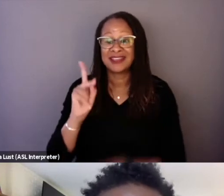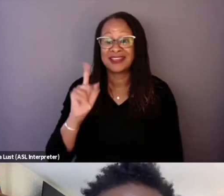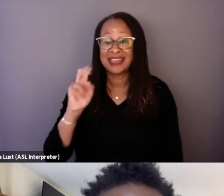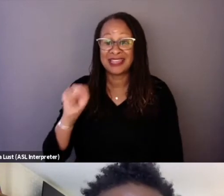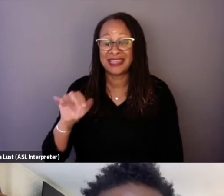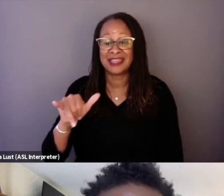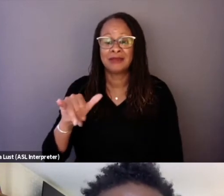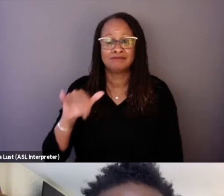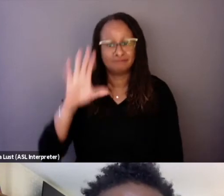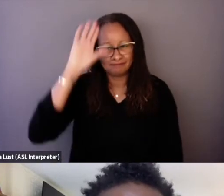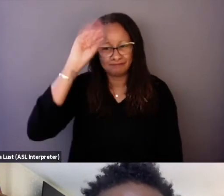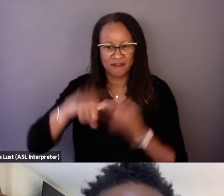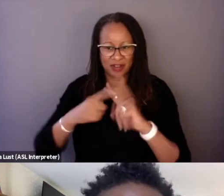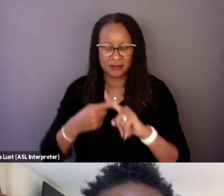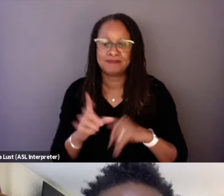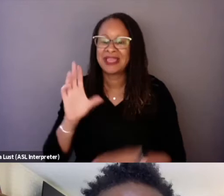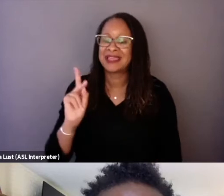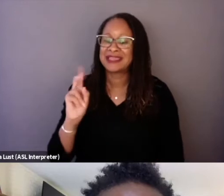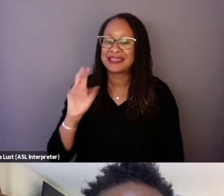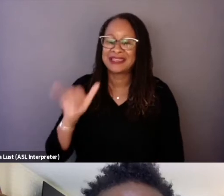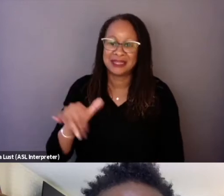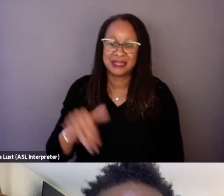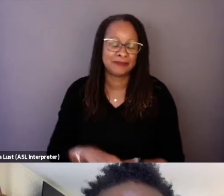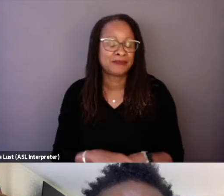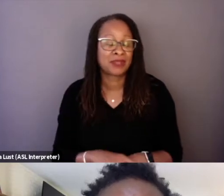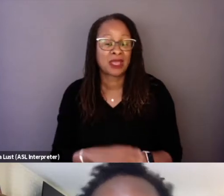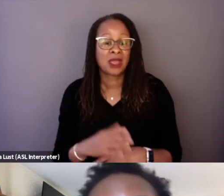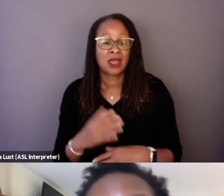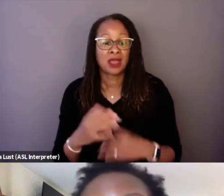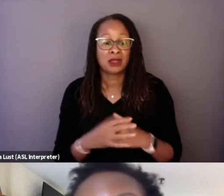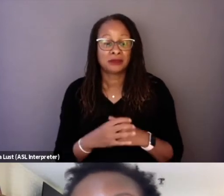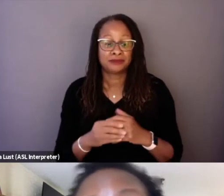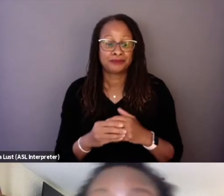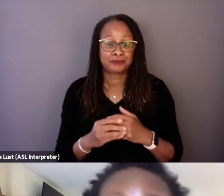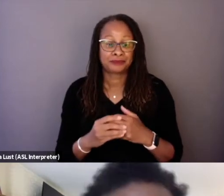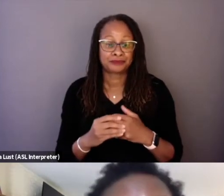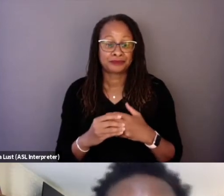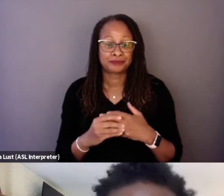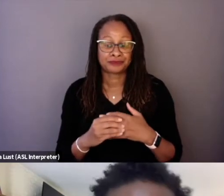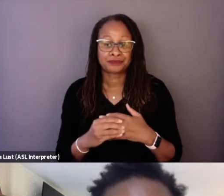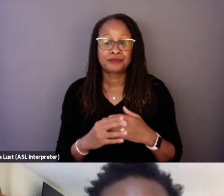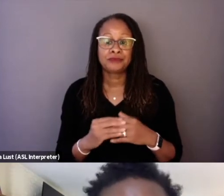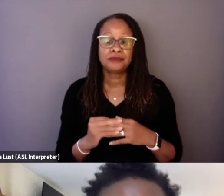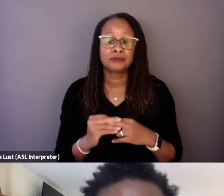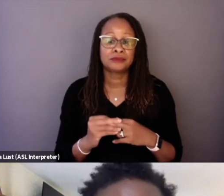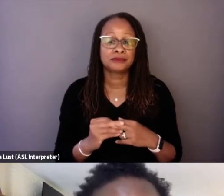and it was at once... The other part of this we have to remember too